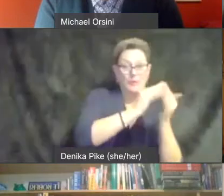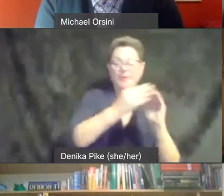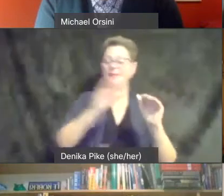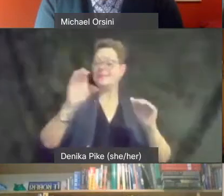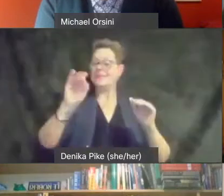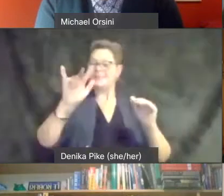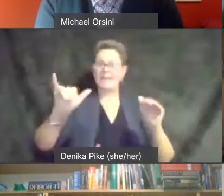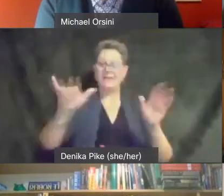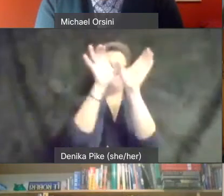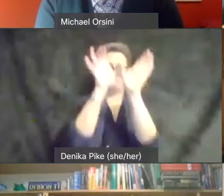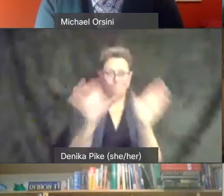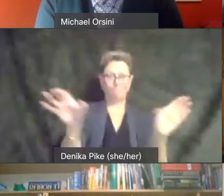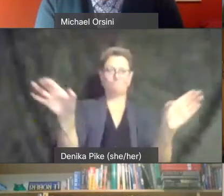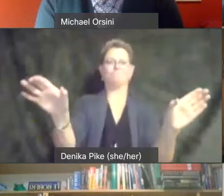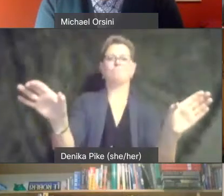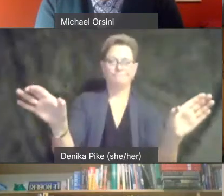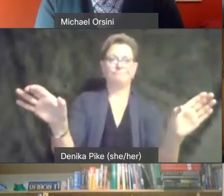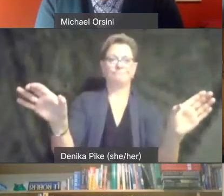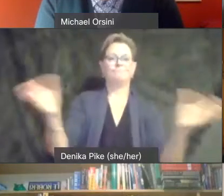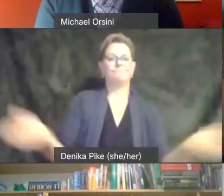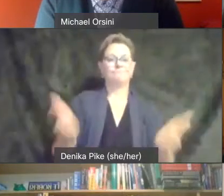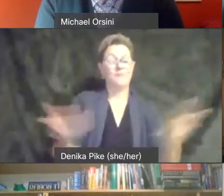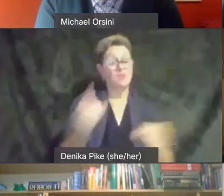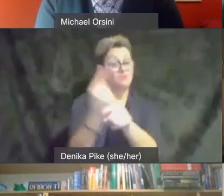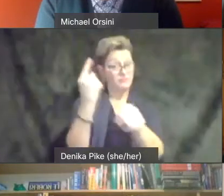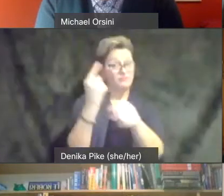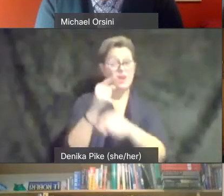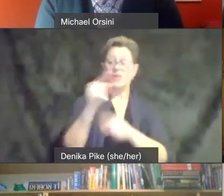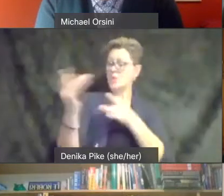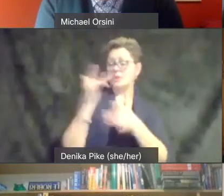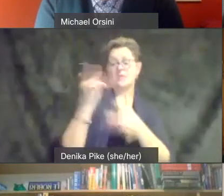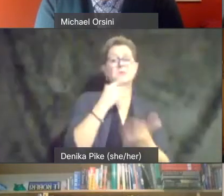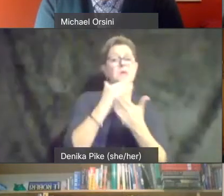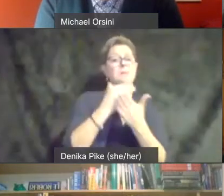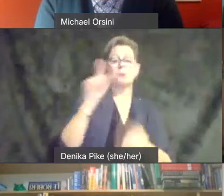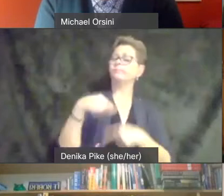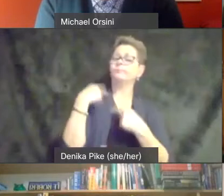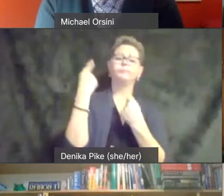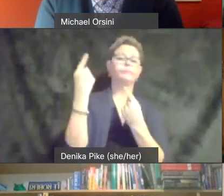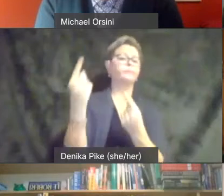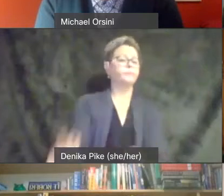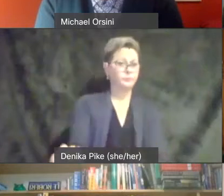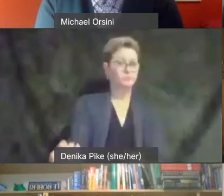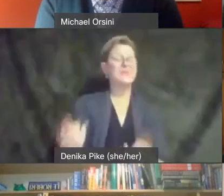Uh, these kinds of issues you're right are the issues that we've been talking about all along that and just being exacerbated by.